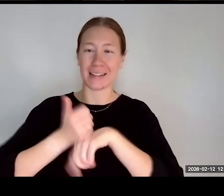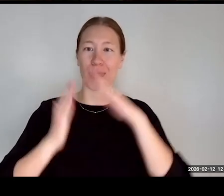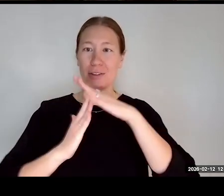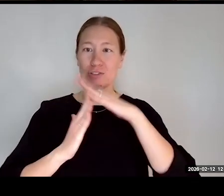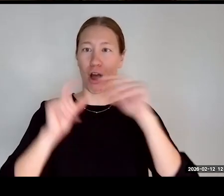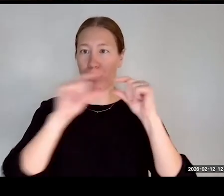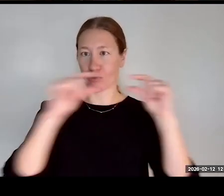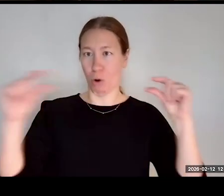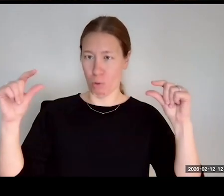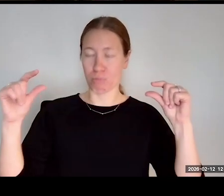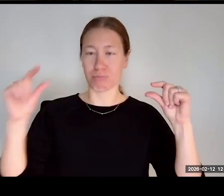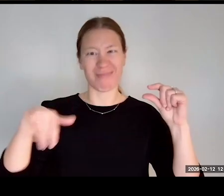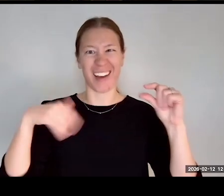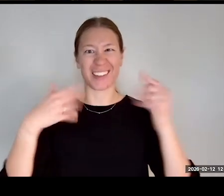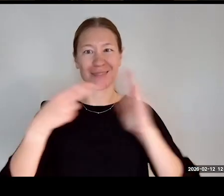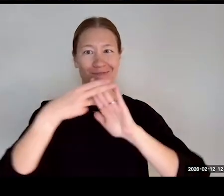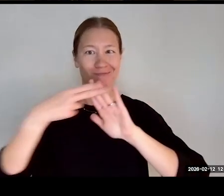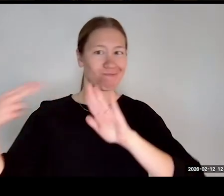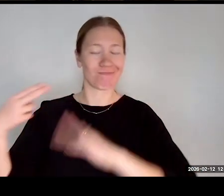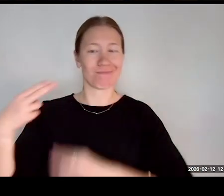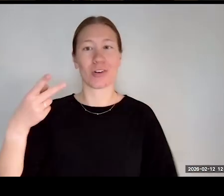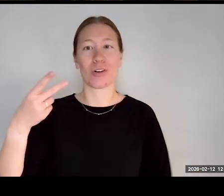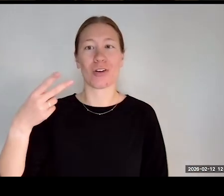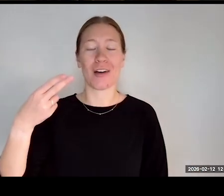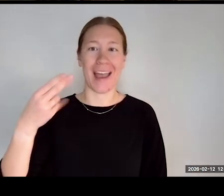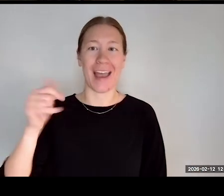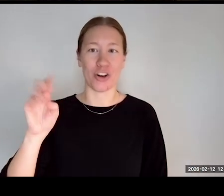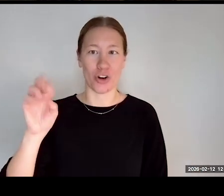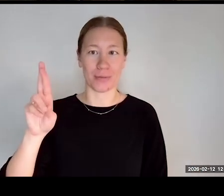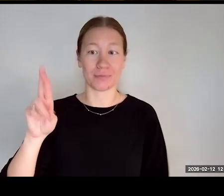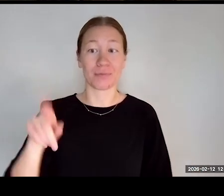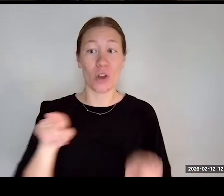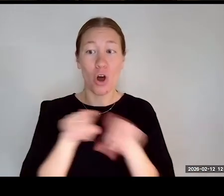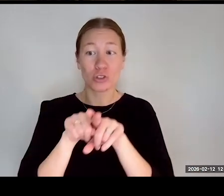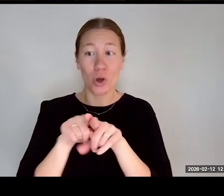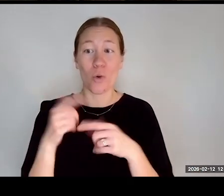I also need to stop my rows from breaking across pages. So I need to uncheck the allow row